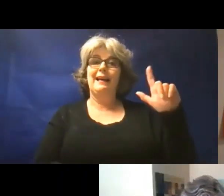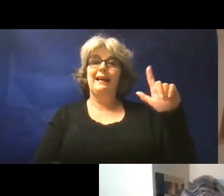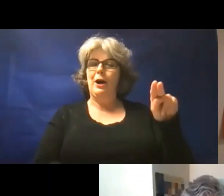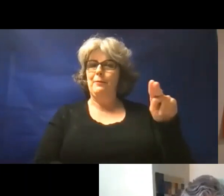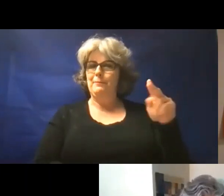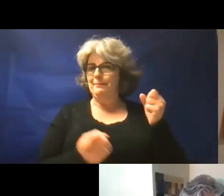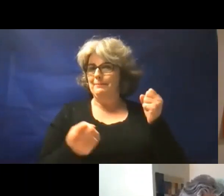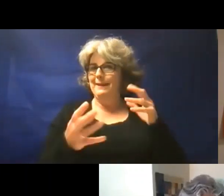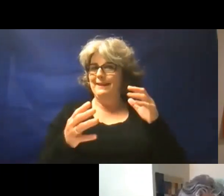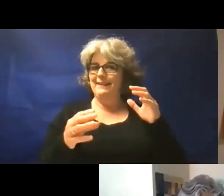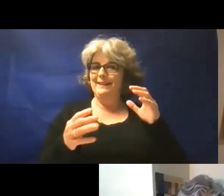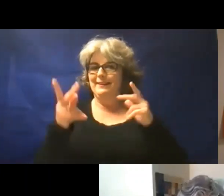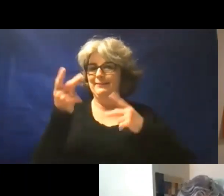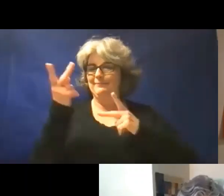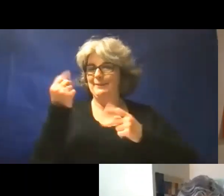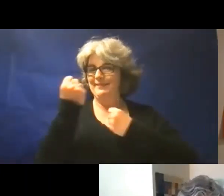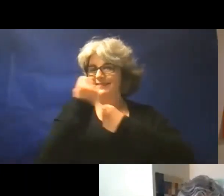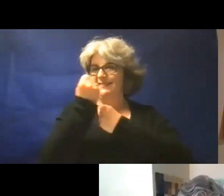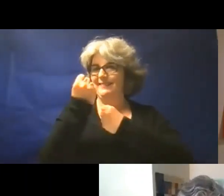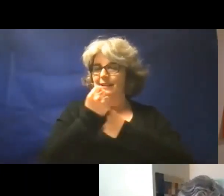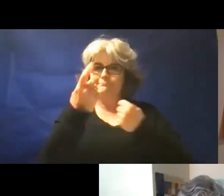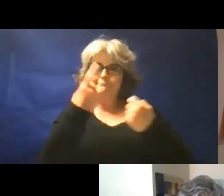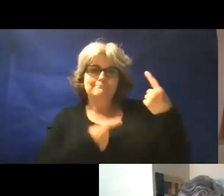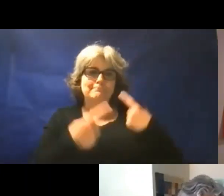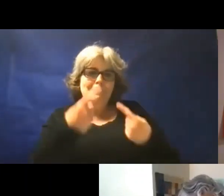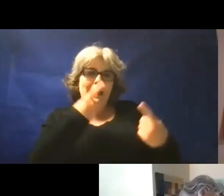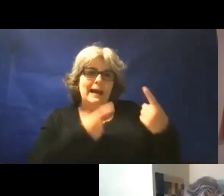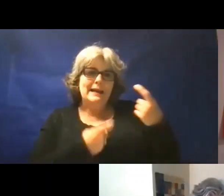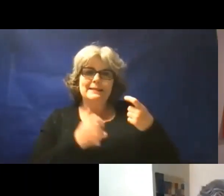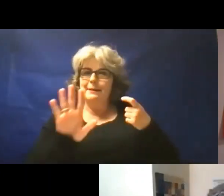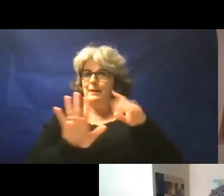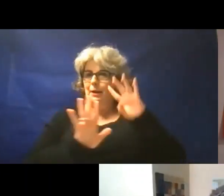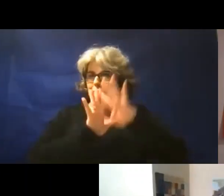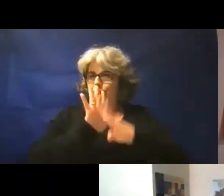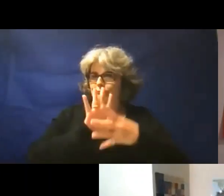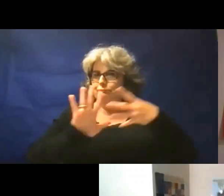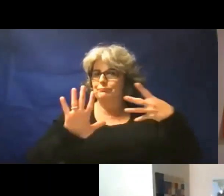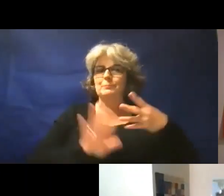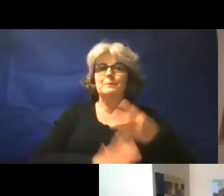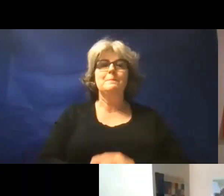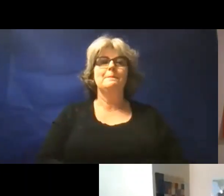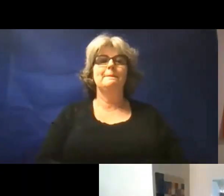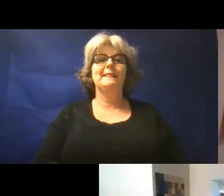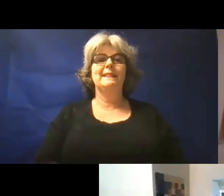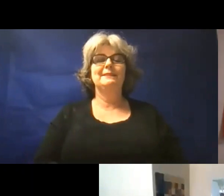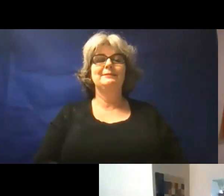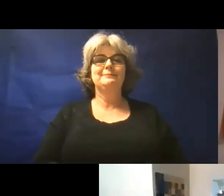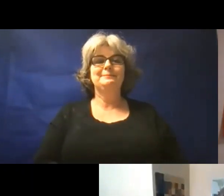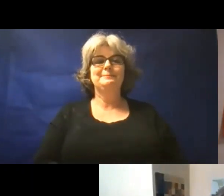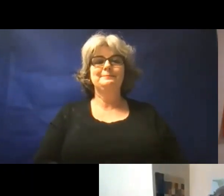that right away a lot of people asking um about that as well so let me get to my